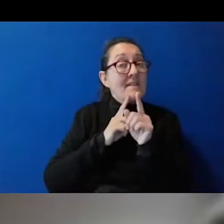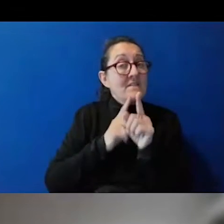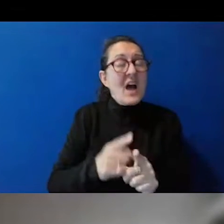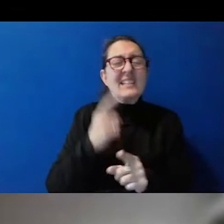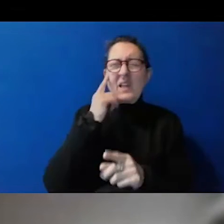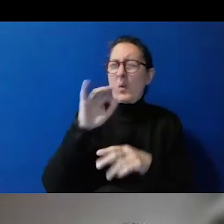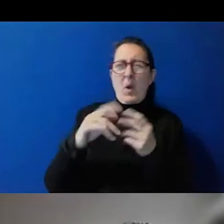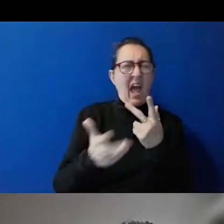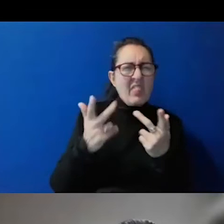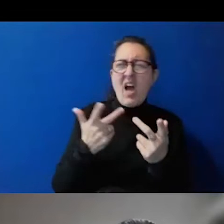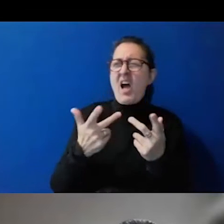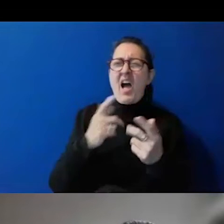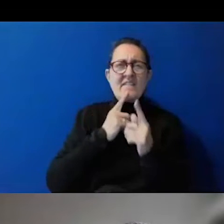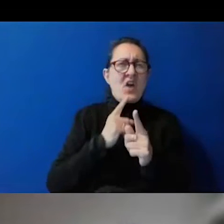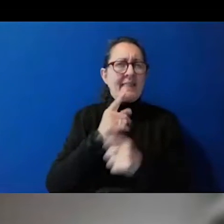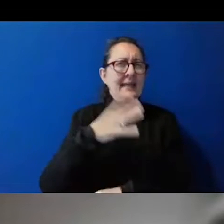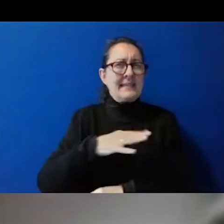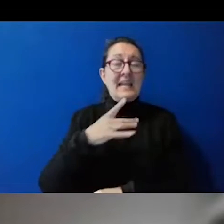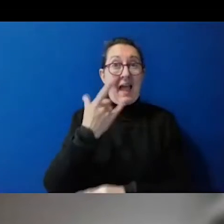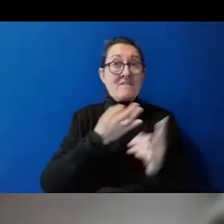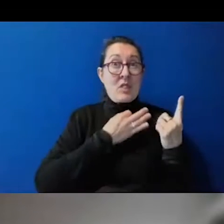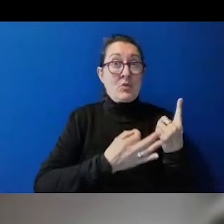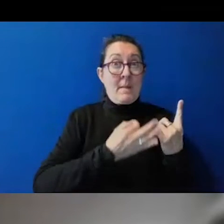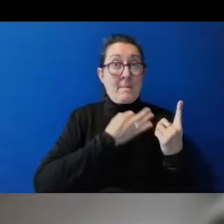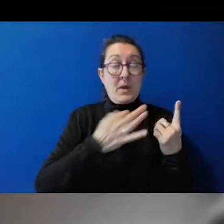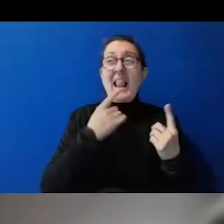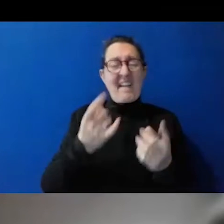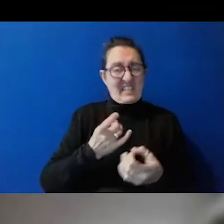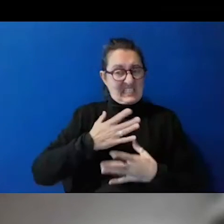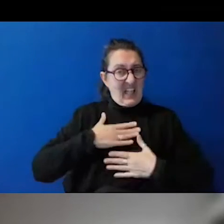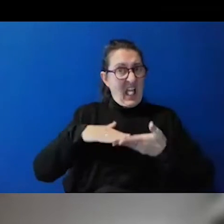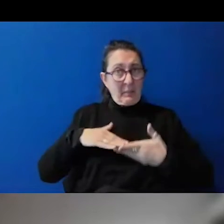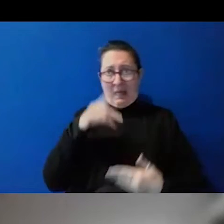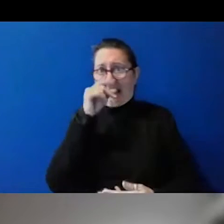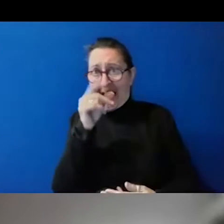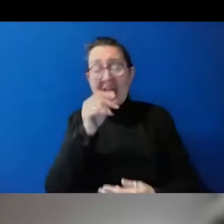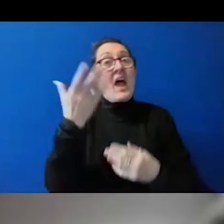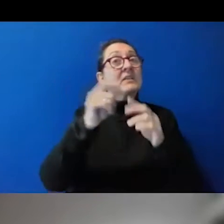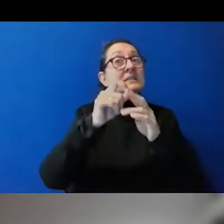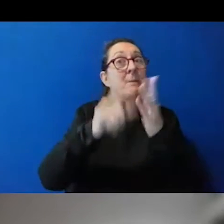to self-help uh do they have disabilities that and and therefore require adjustments to get